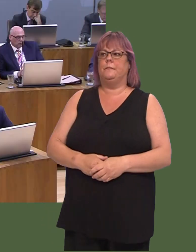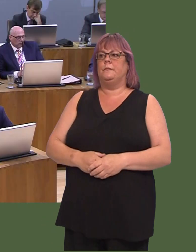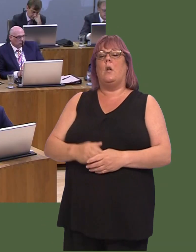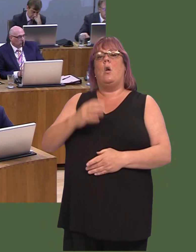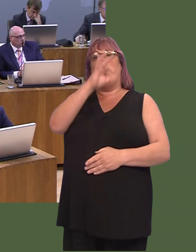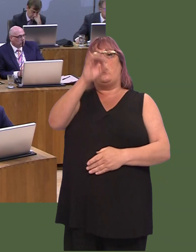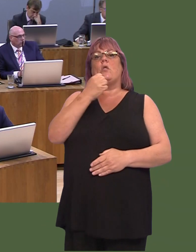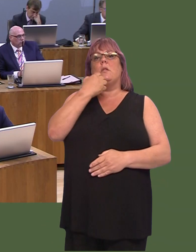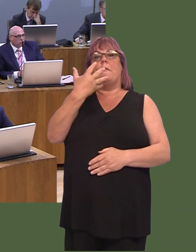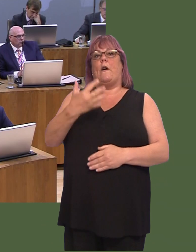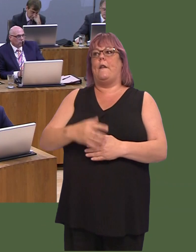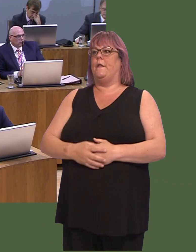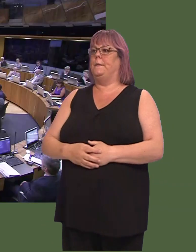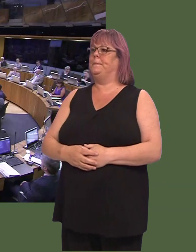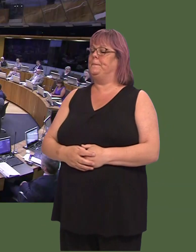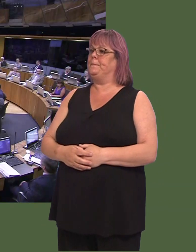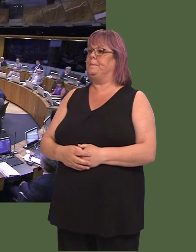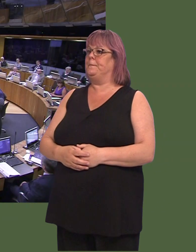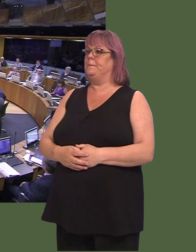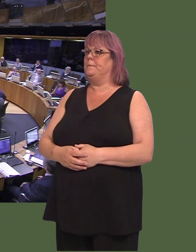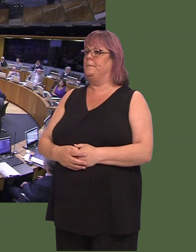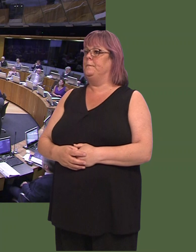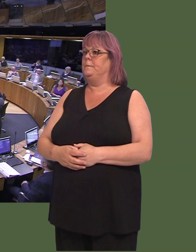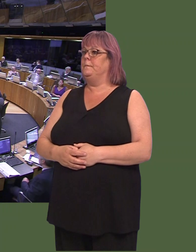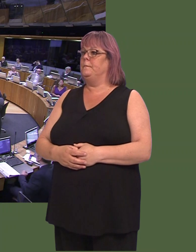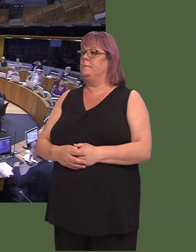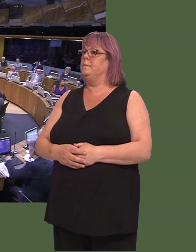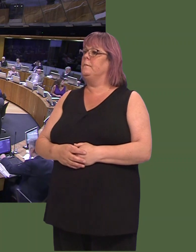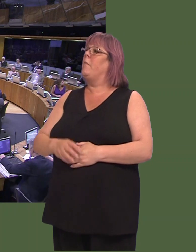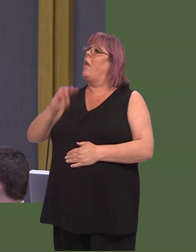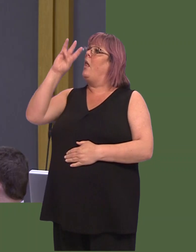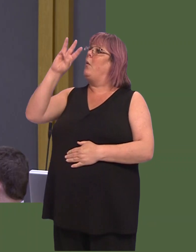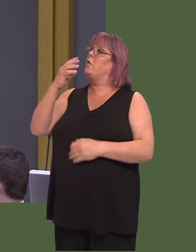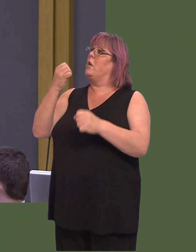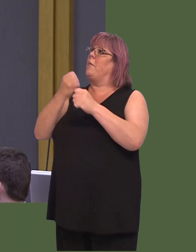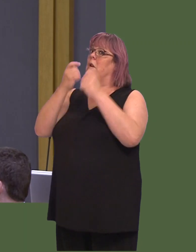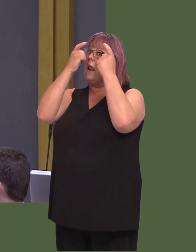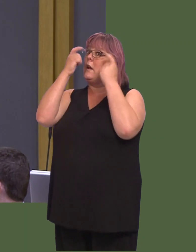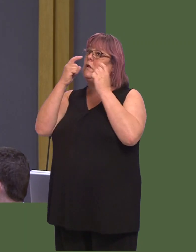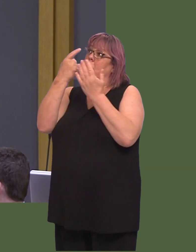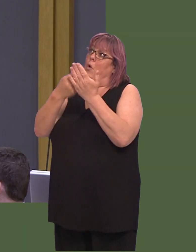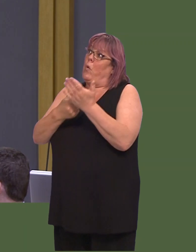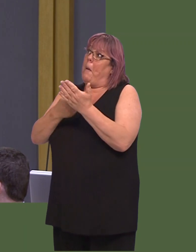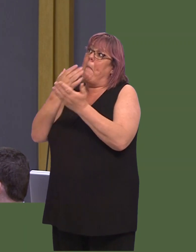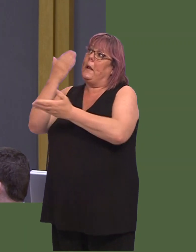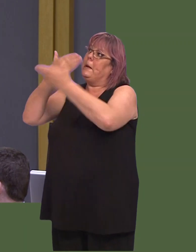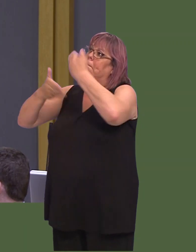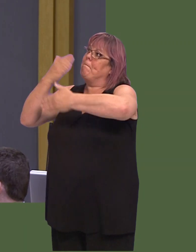Si‚n Gwenllian AM: 5. A wnaiff y Prif Weinidog ddatganiad am raglen ddeddfwriaethol Llywodraeth Cymru?